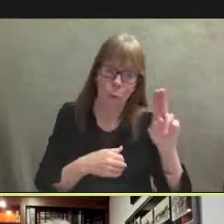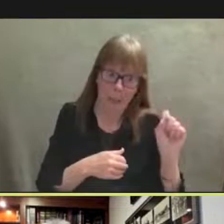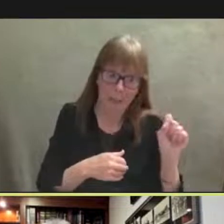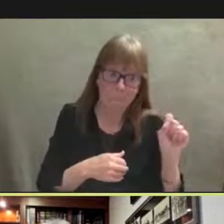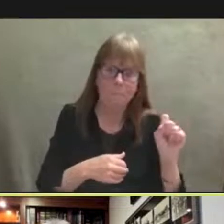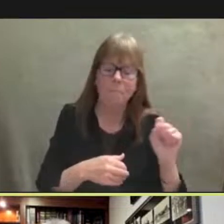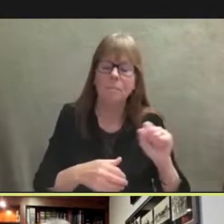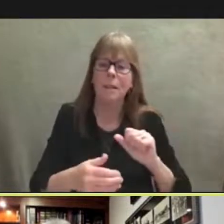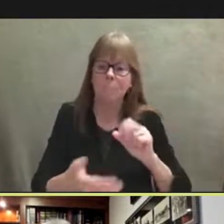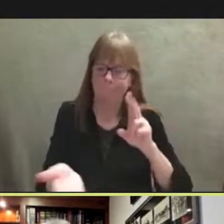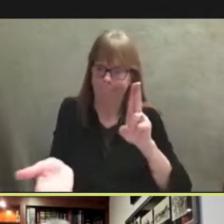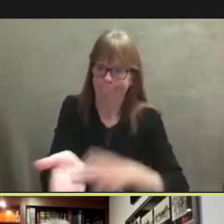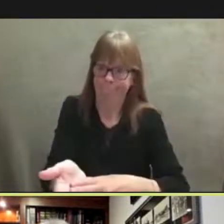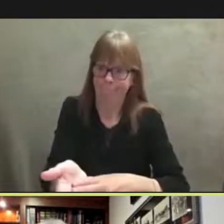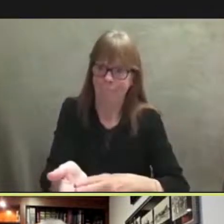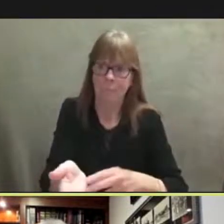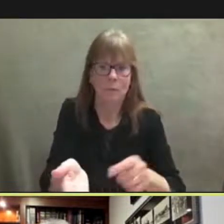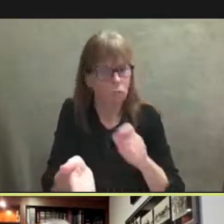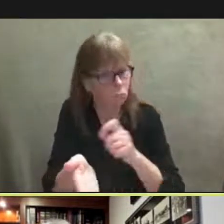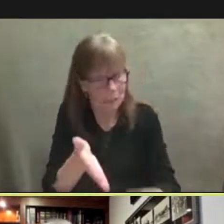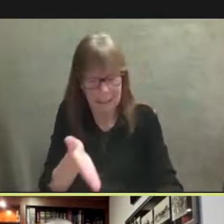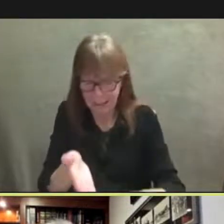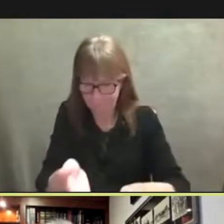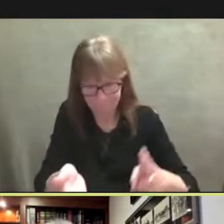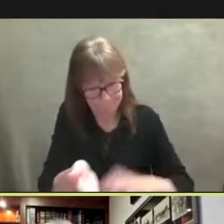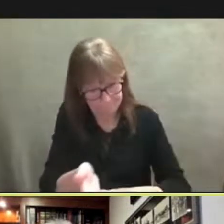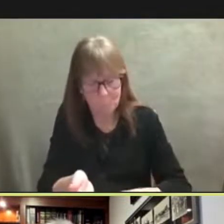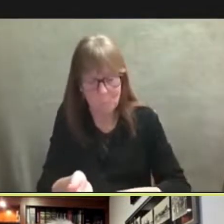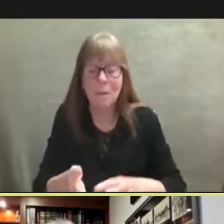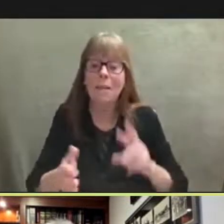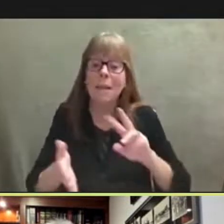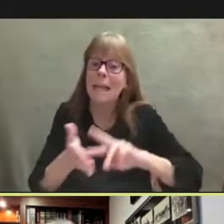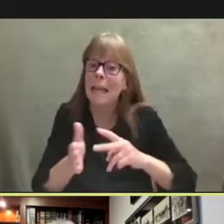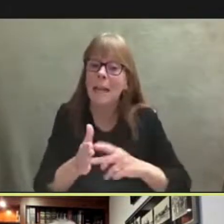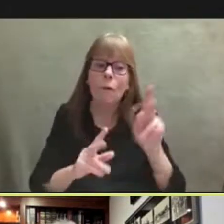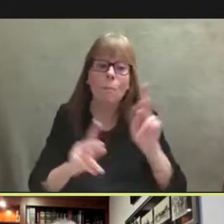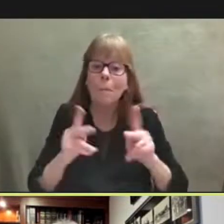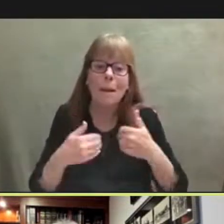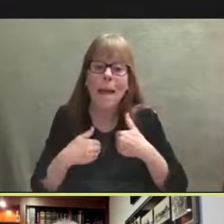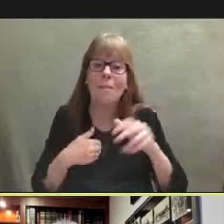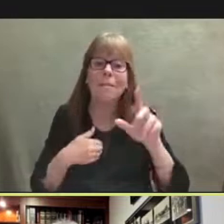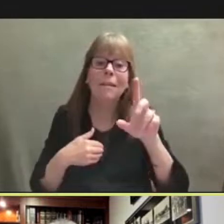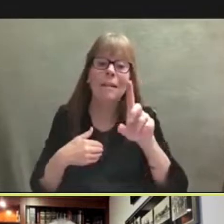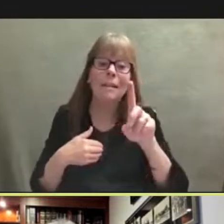writing. Its intent was to level the playing field for persons with disabilities who were ignored